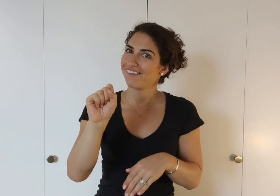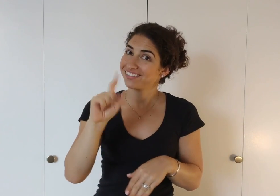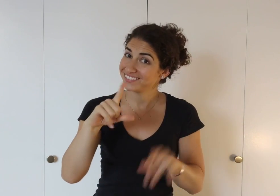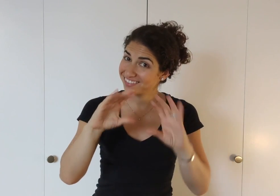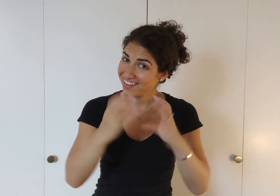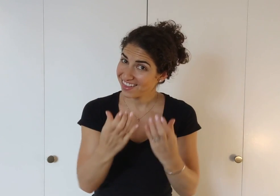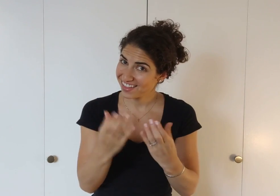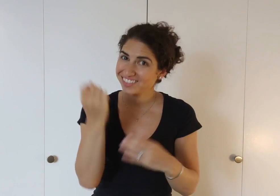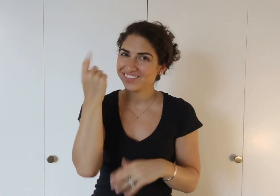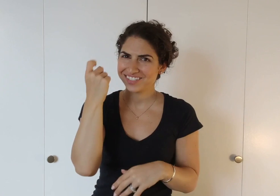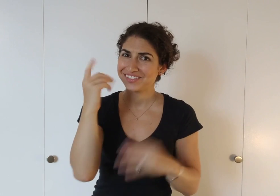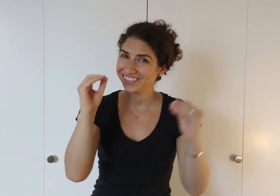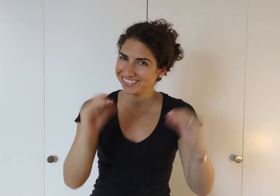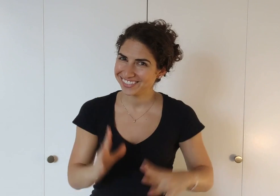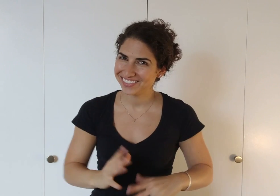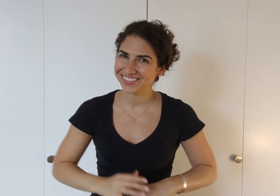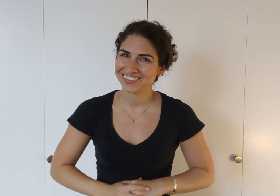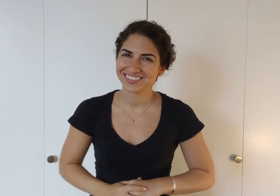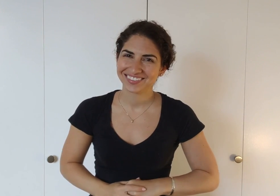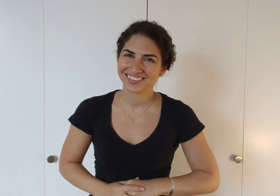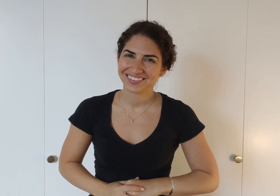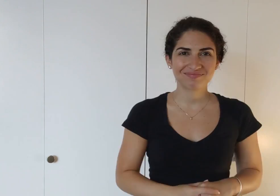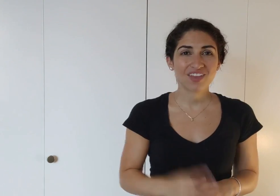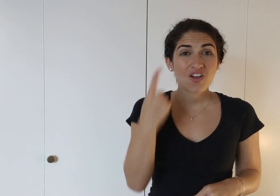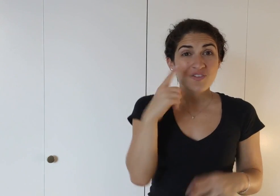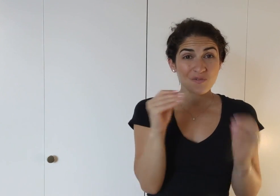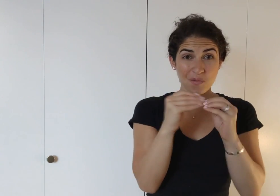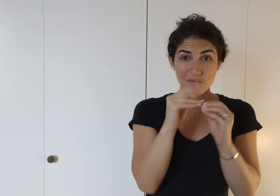you, maybe with your ASL class -- understanding the teacher.